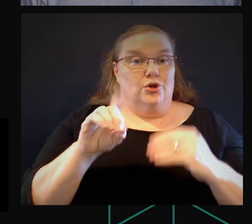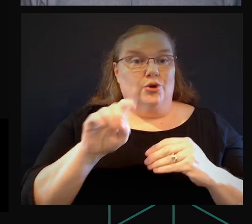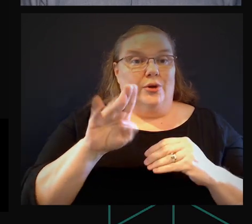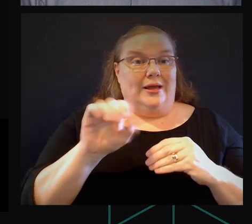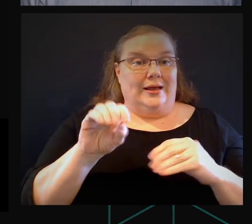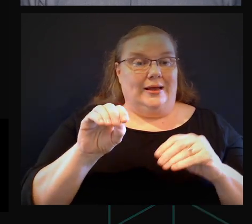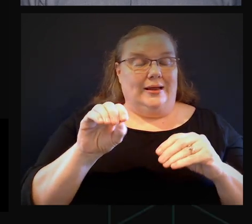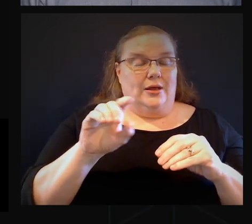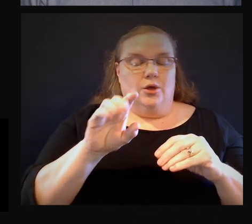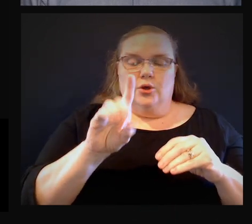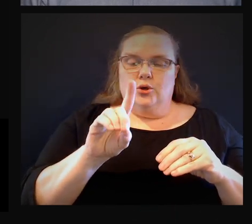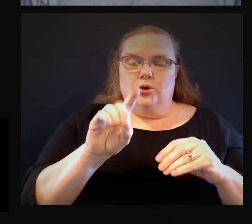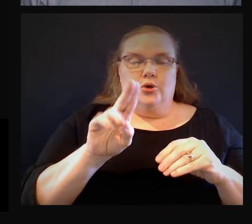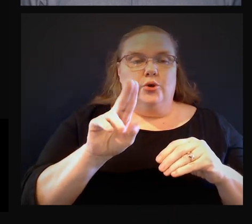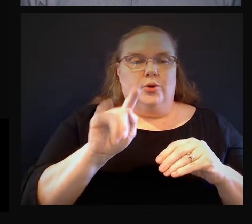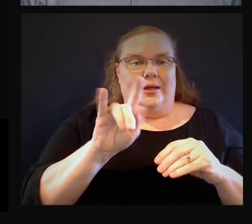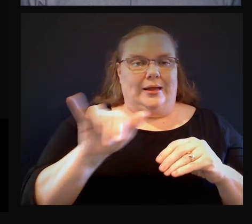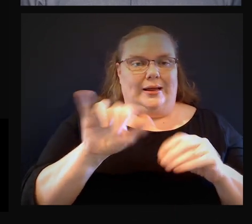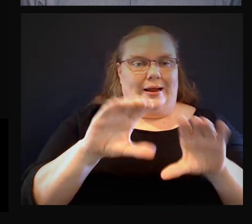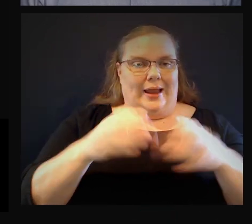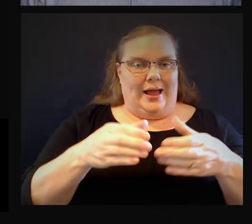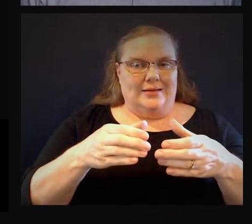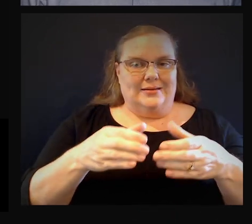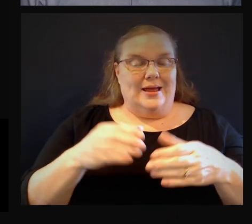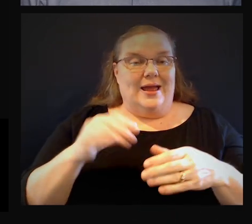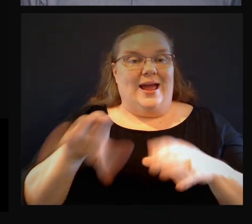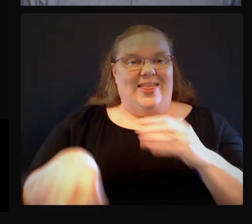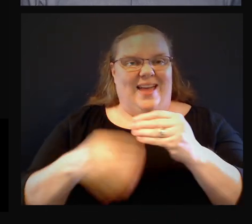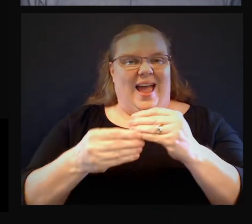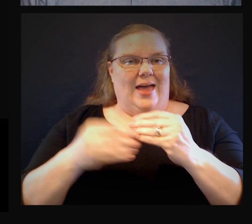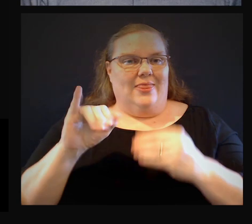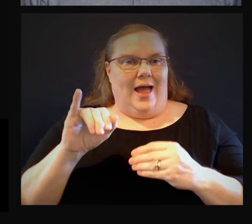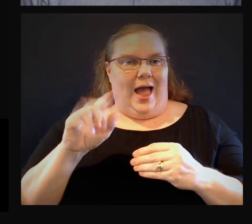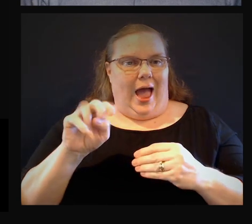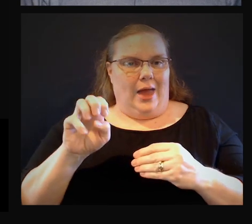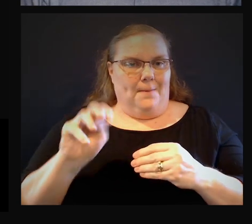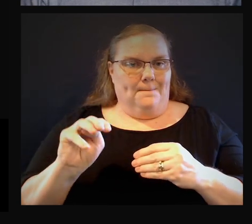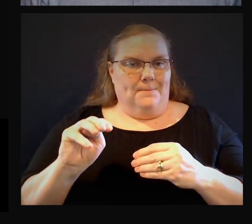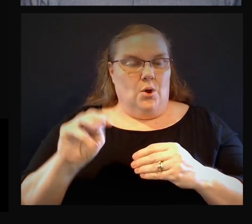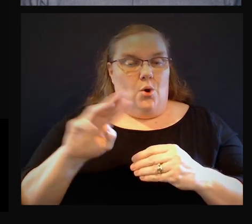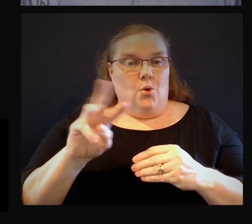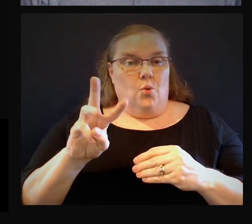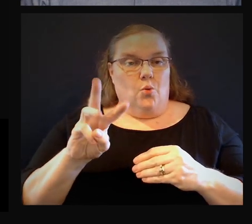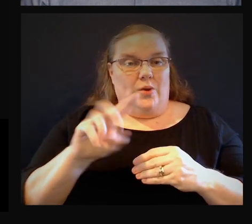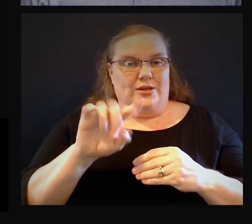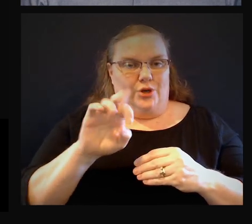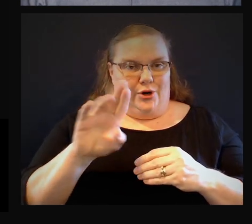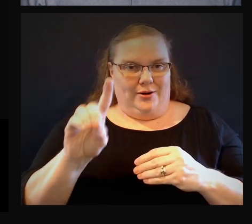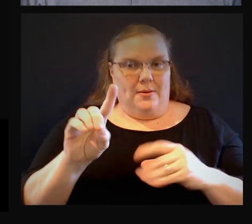to open the Add New Item Wizard. In the pop-up window, you can select one of four default templates.